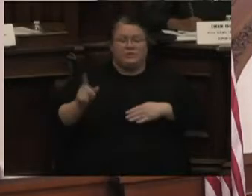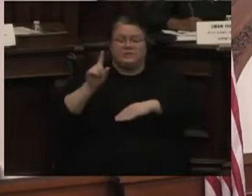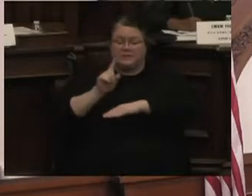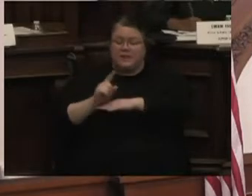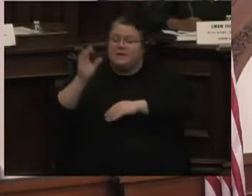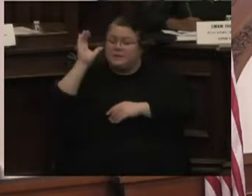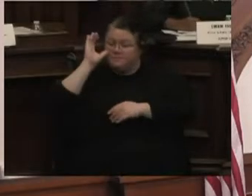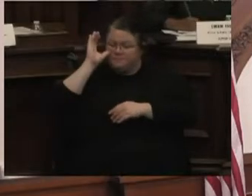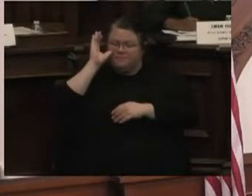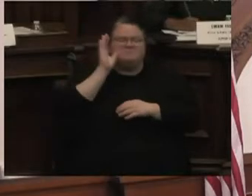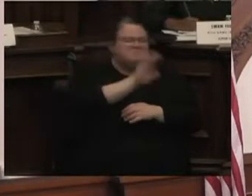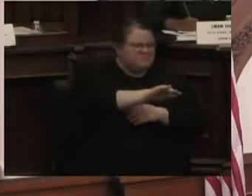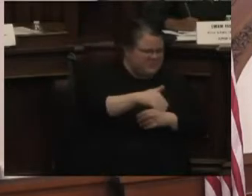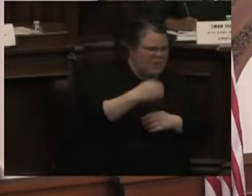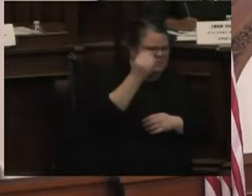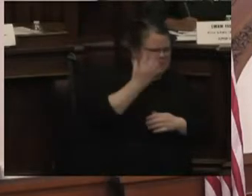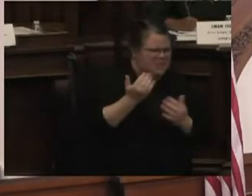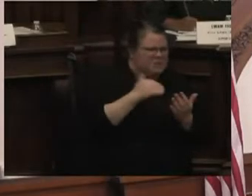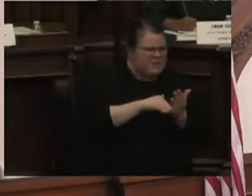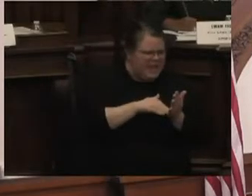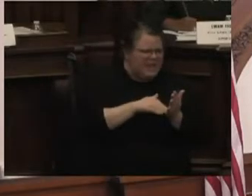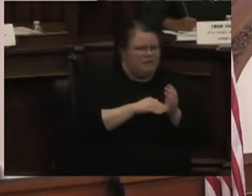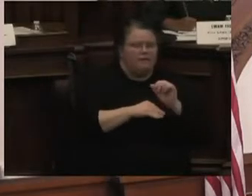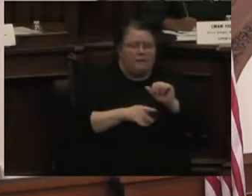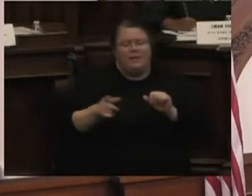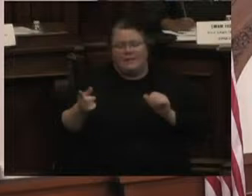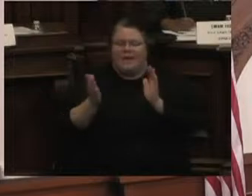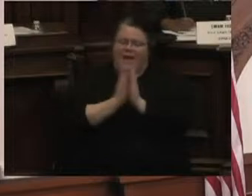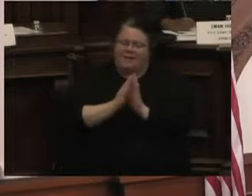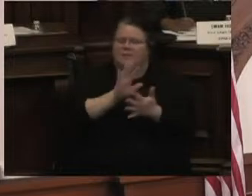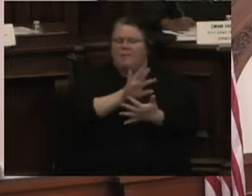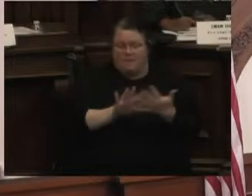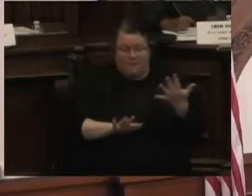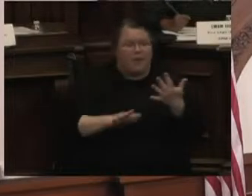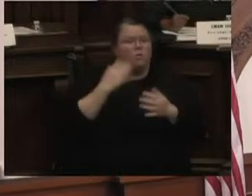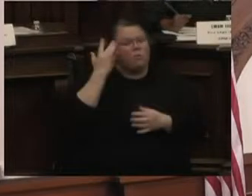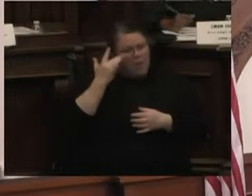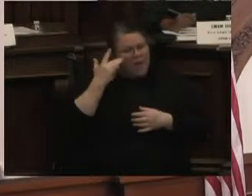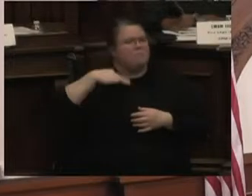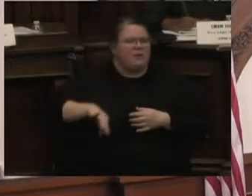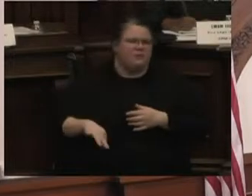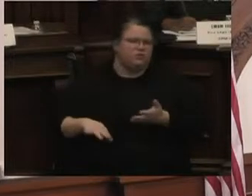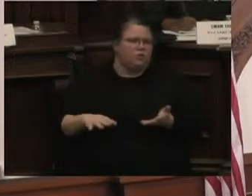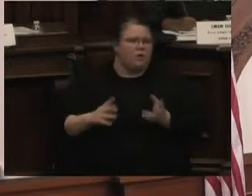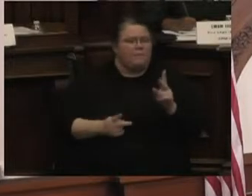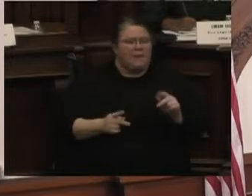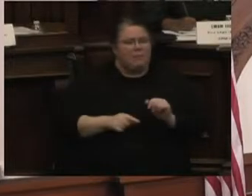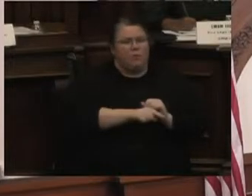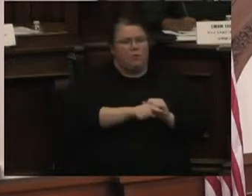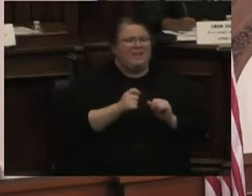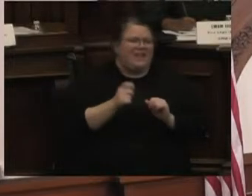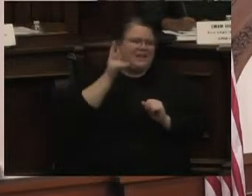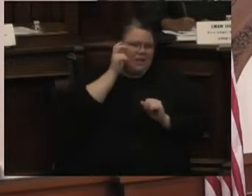helpful if the presenter repeats the question, thank you